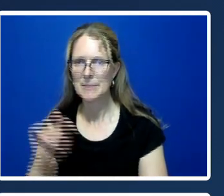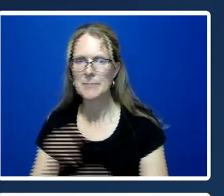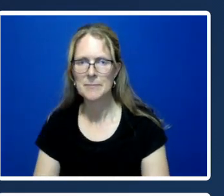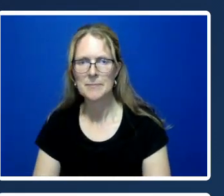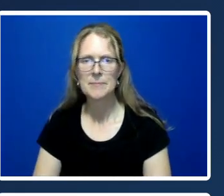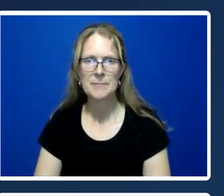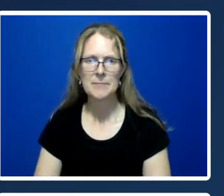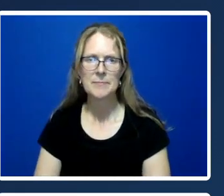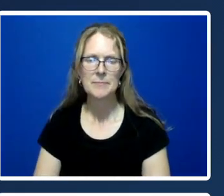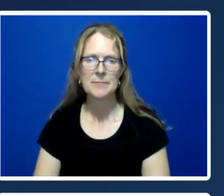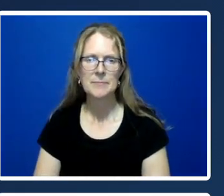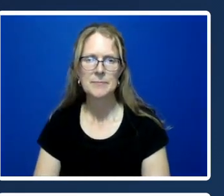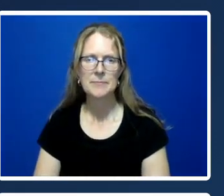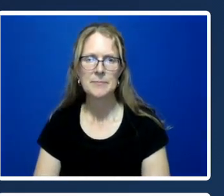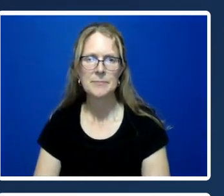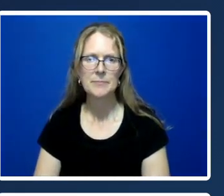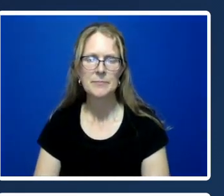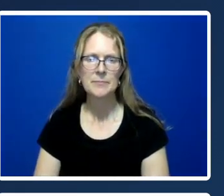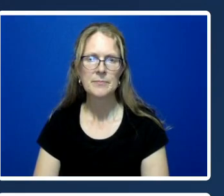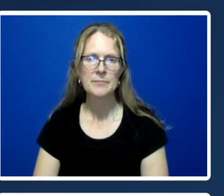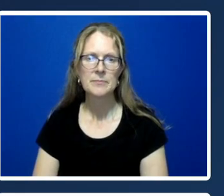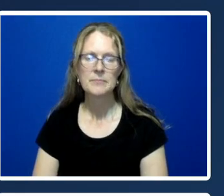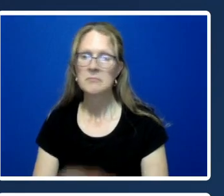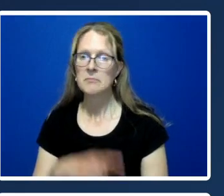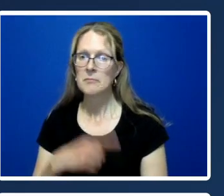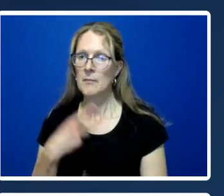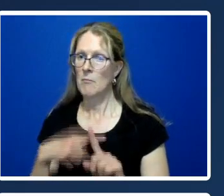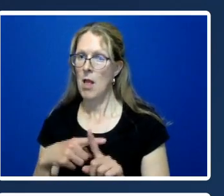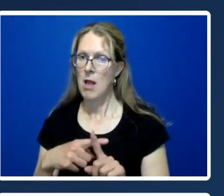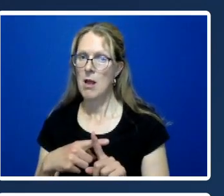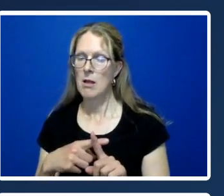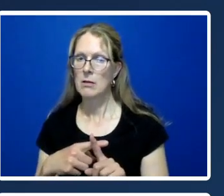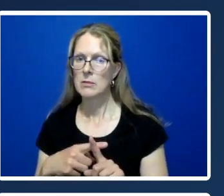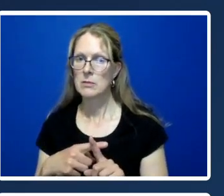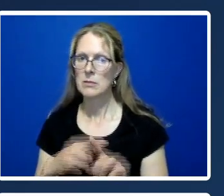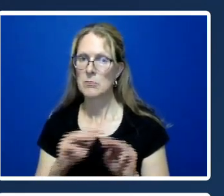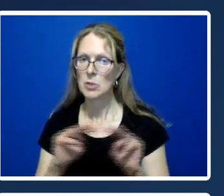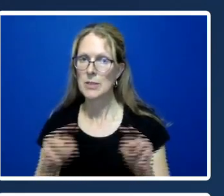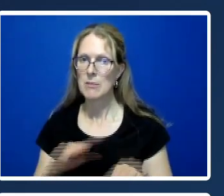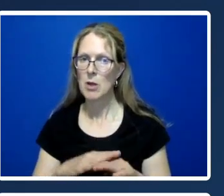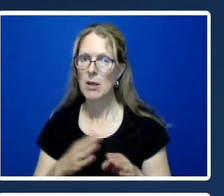In addition to the toolkits, Museum on Main Street creates short -- created short form instructional